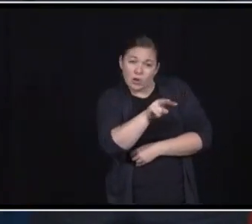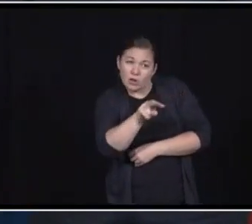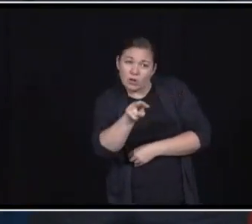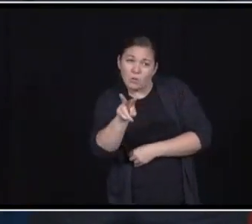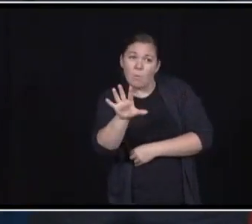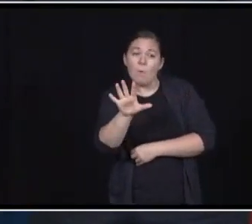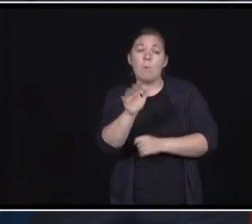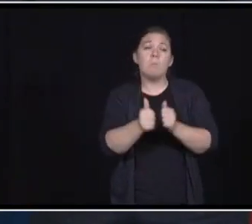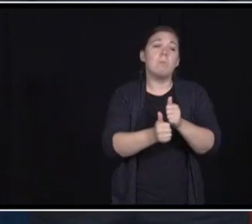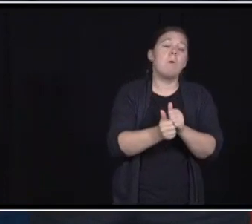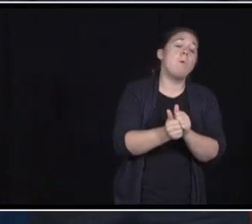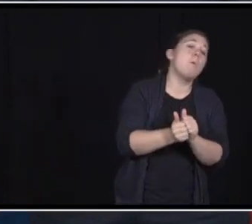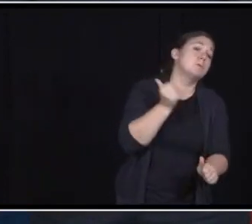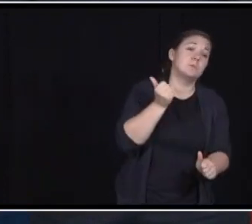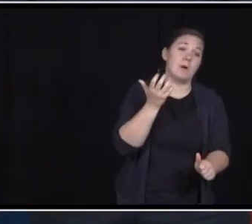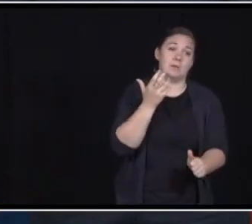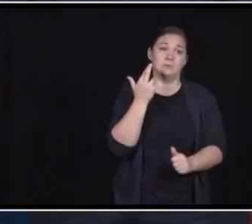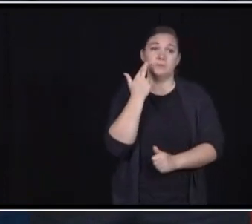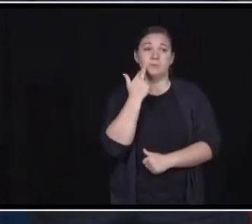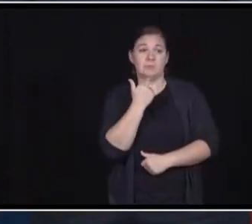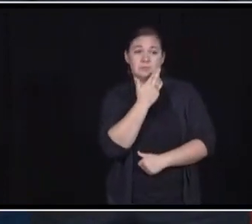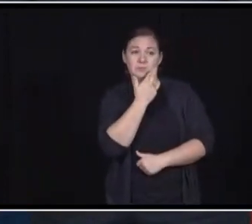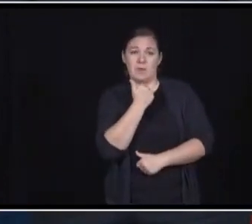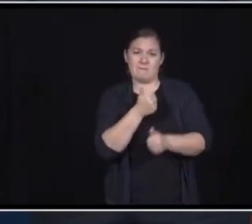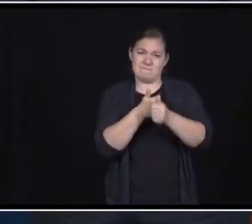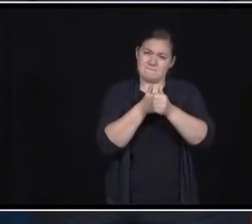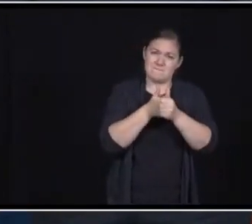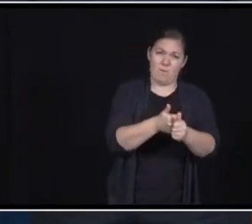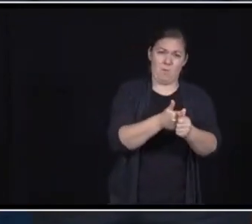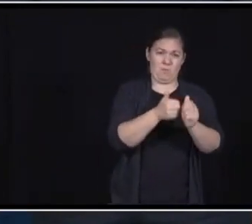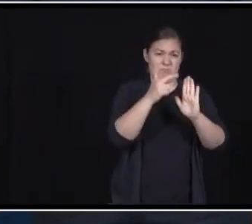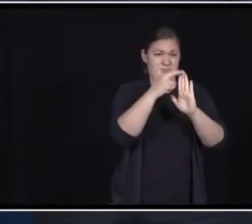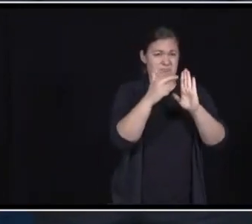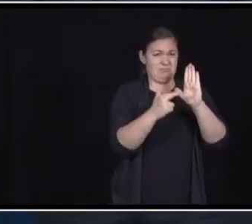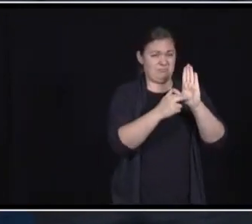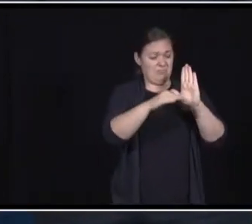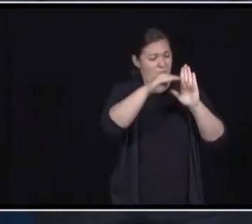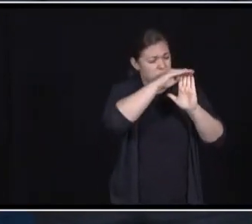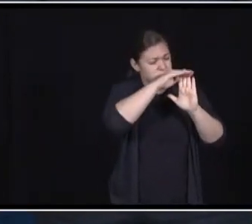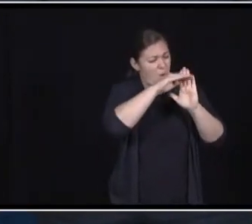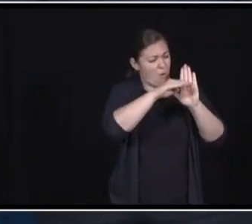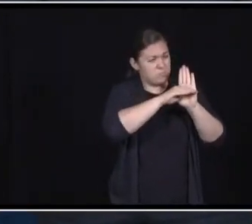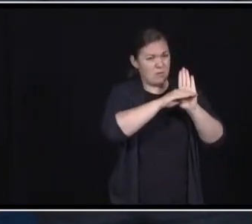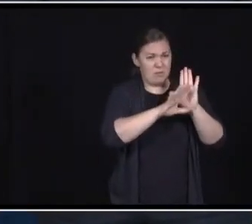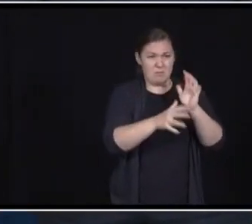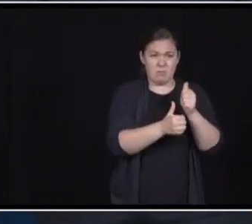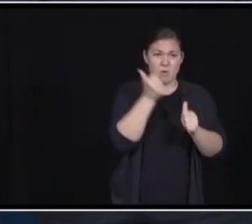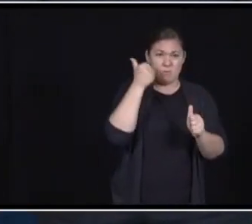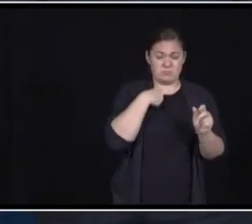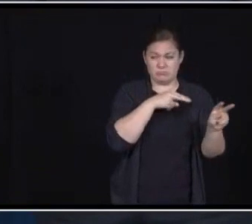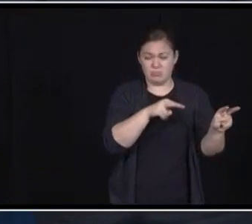my shoulders and our team shoulders. It is tough. We are looking at restaurants, the vast majority.